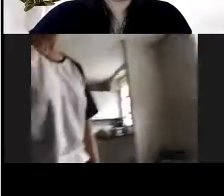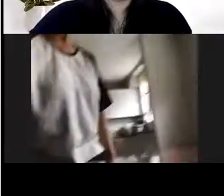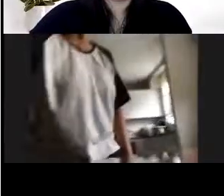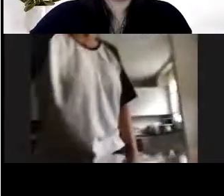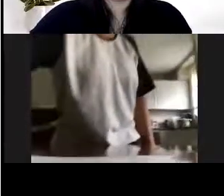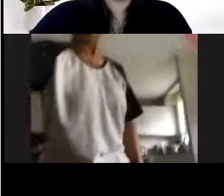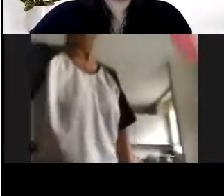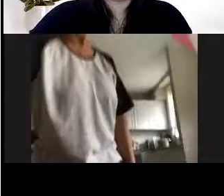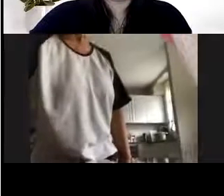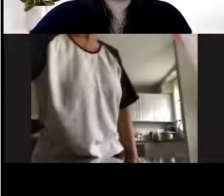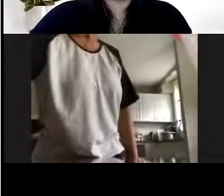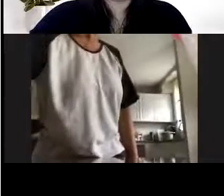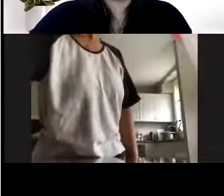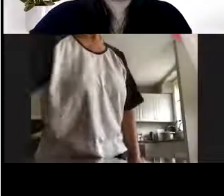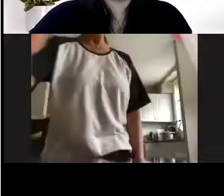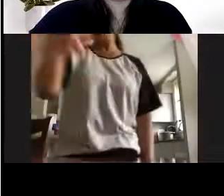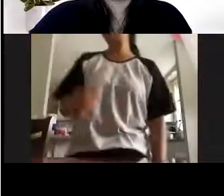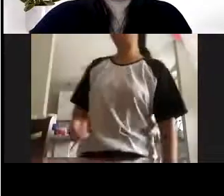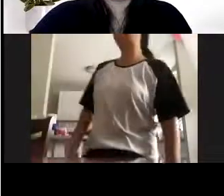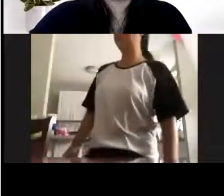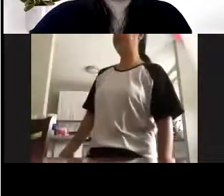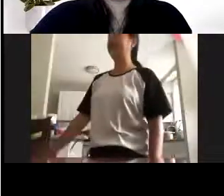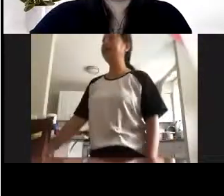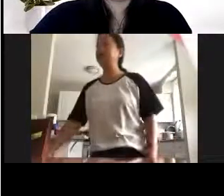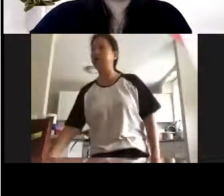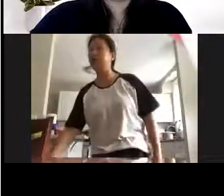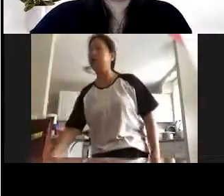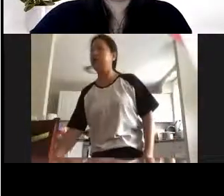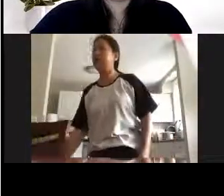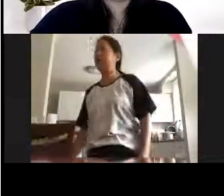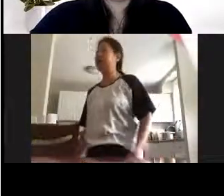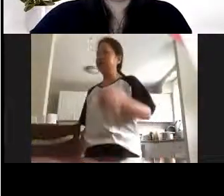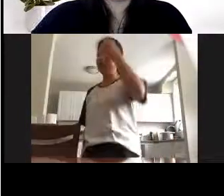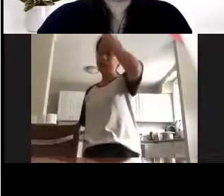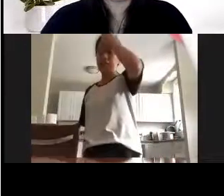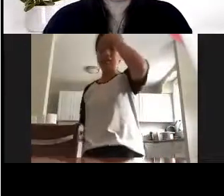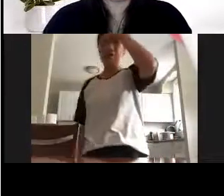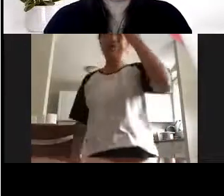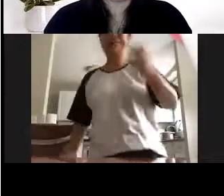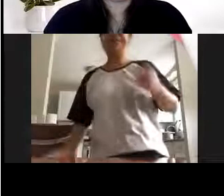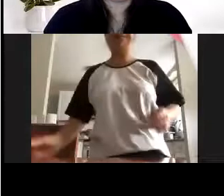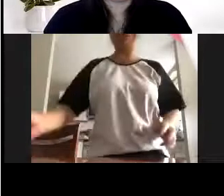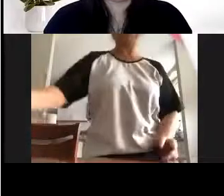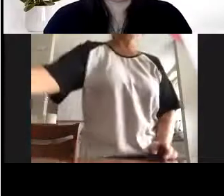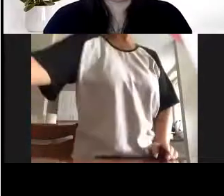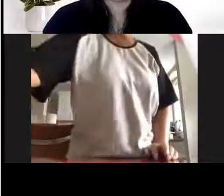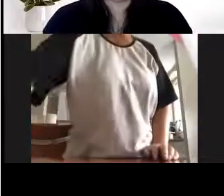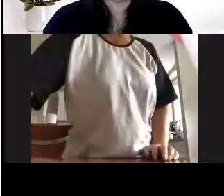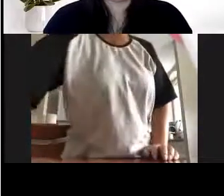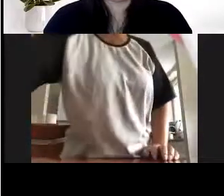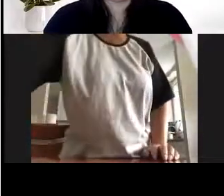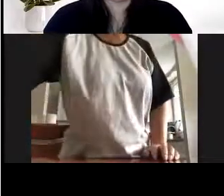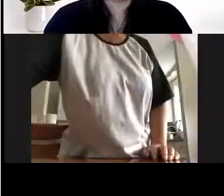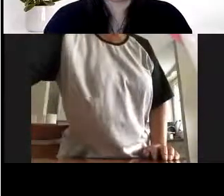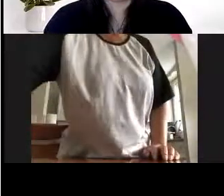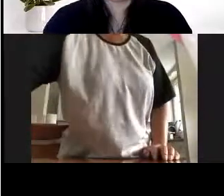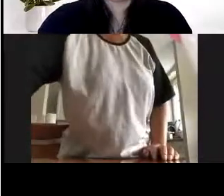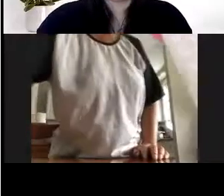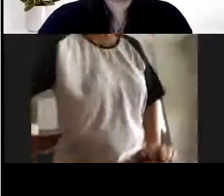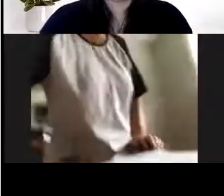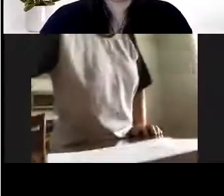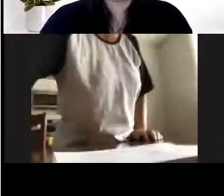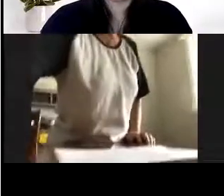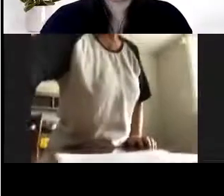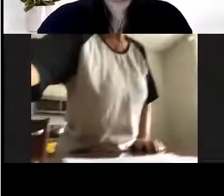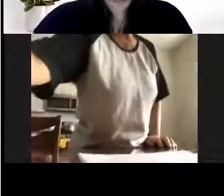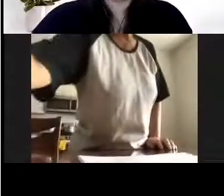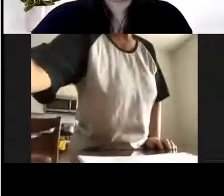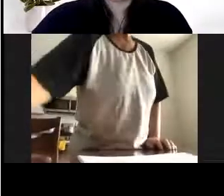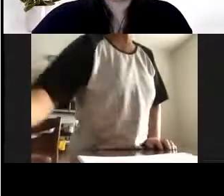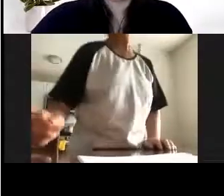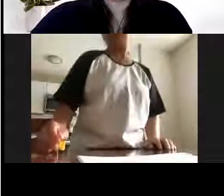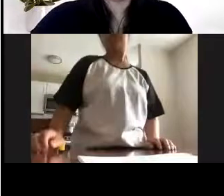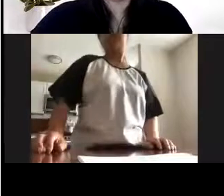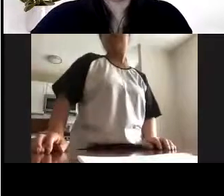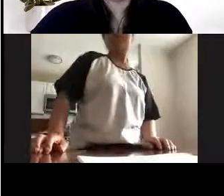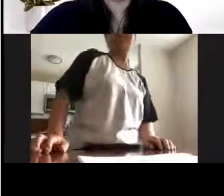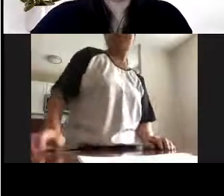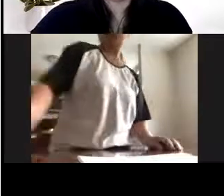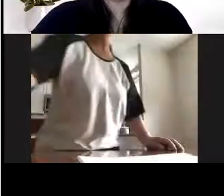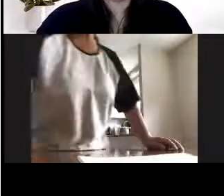Today's presentation is hosted by the Chinatown Disability Advocacy Project, Education Law Center, Philadelphia Chinatown Development Corporation, and the Mayor's Commission on People with Disabilities.